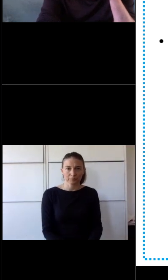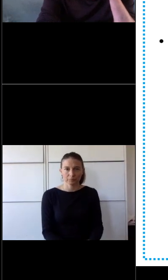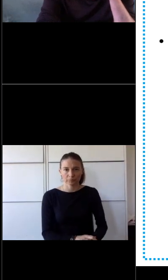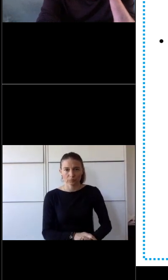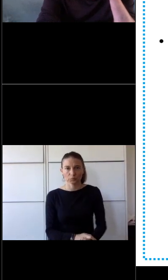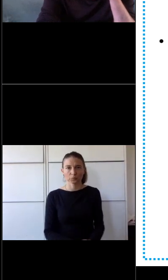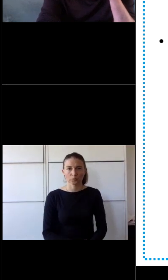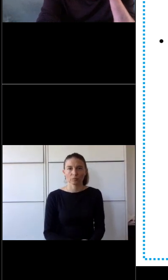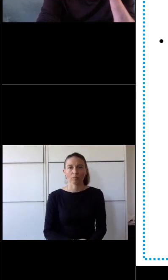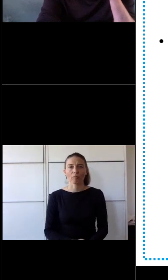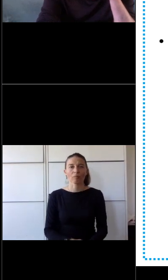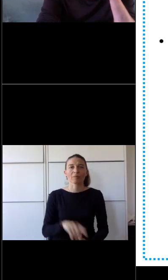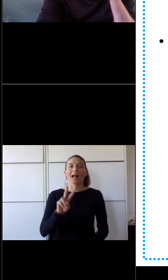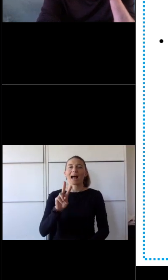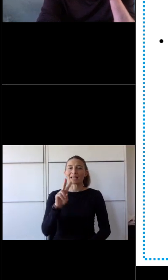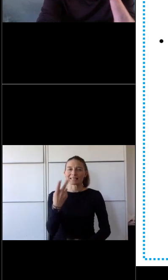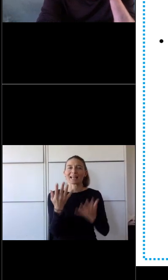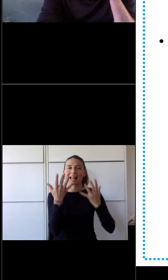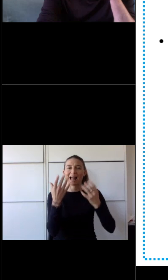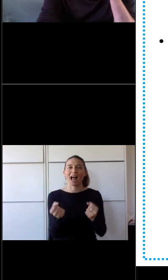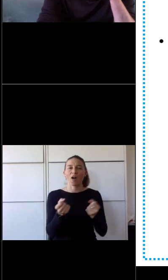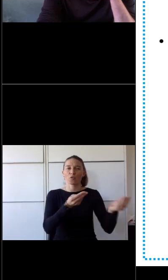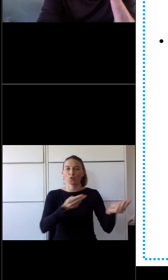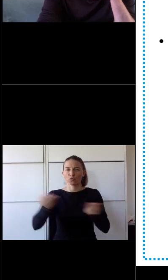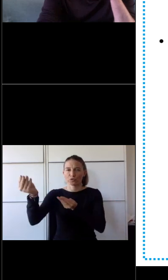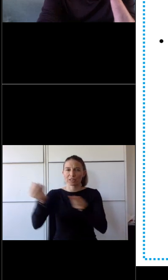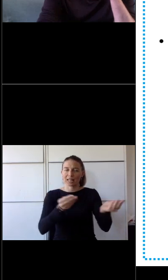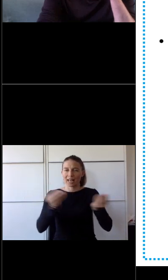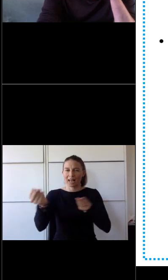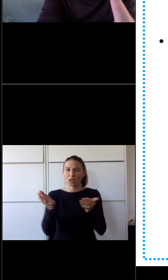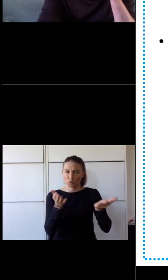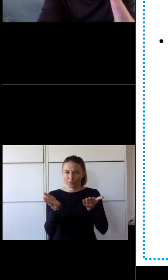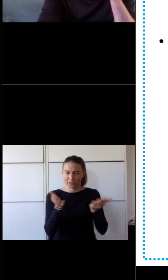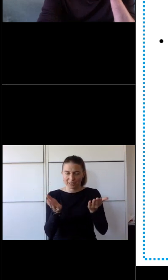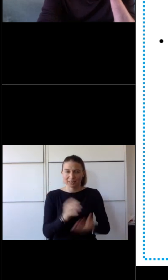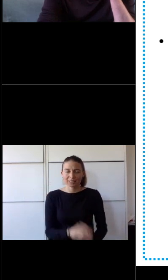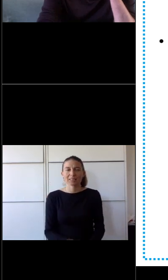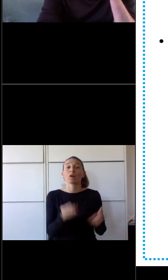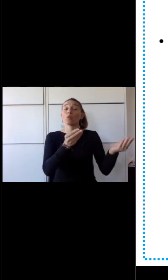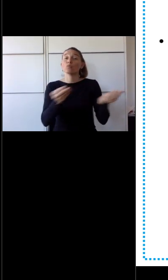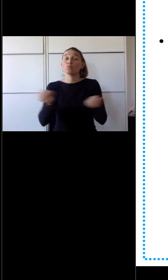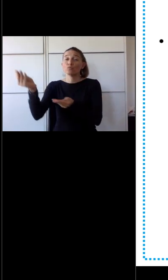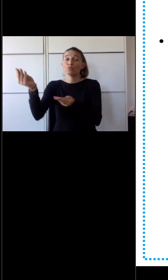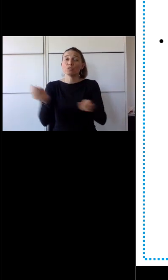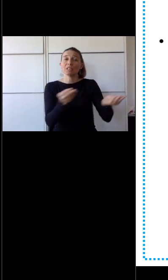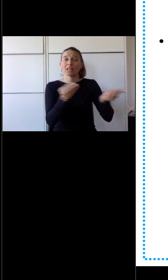Relay service is basically a service in which a person needs